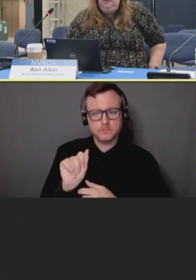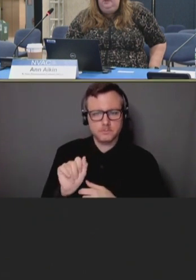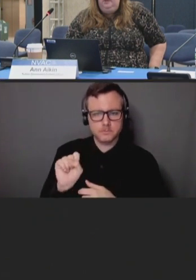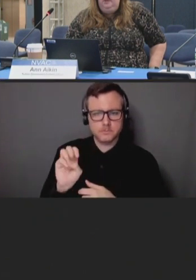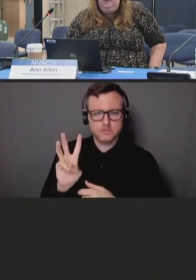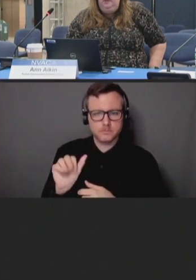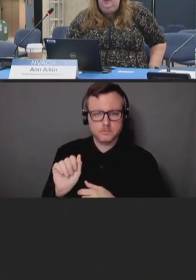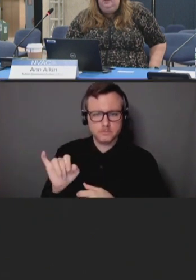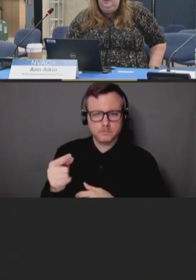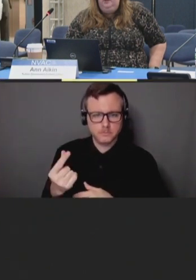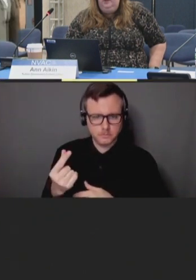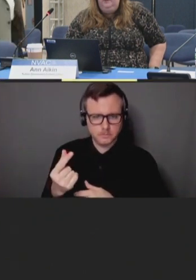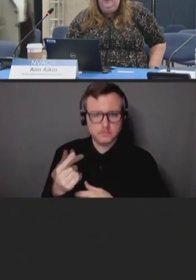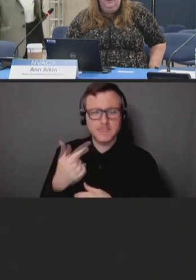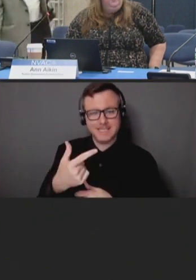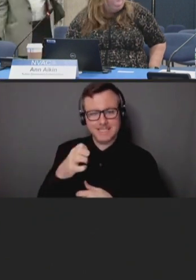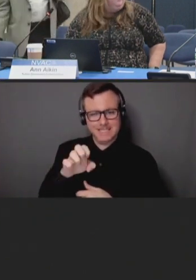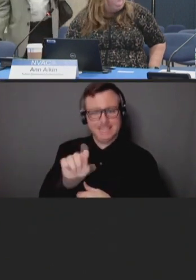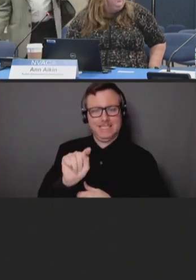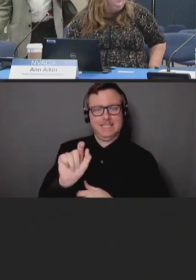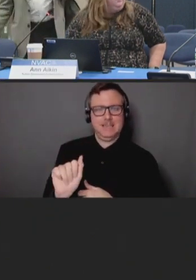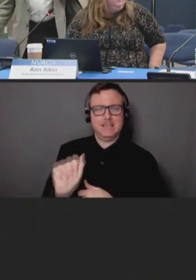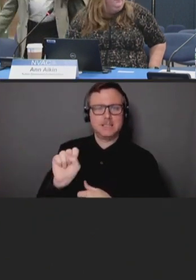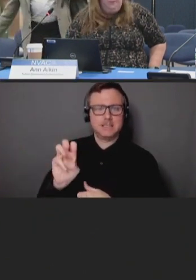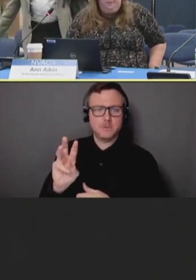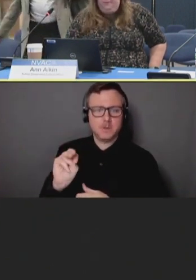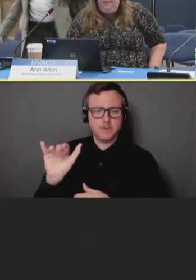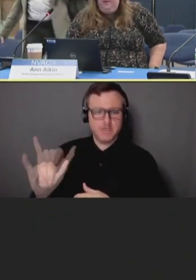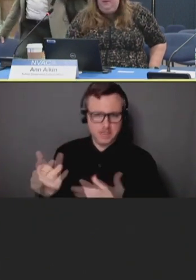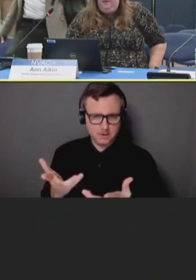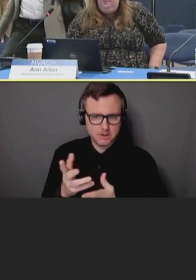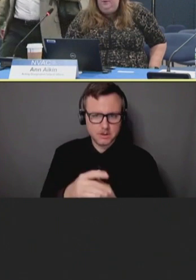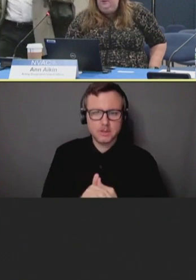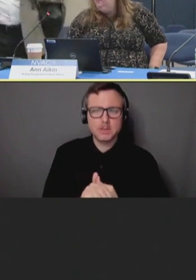Ann Aikin: Rob Schechter. Rob Schechter: Present.